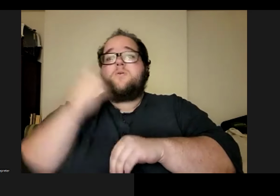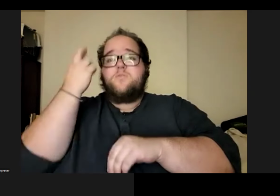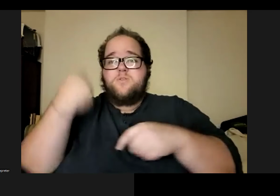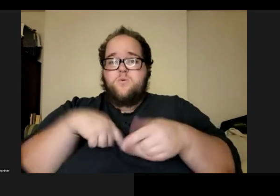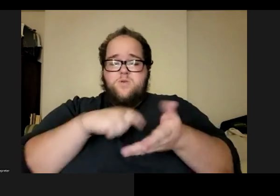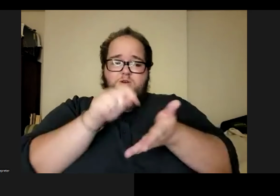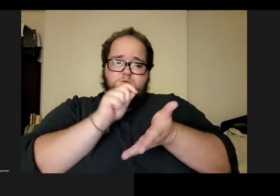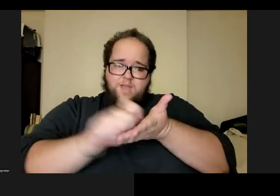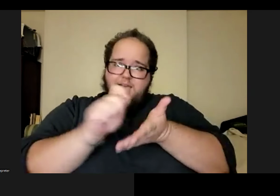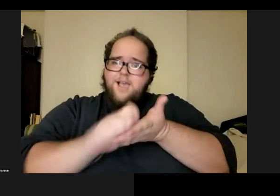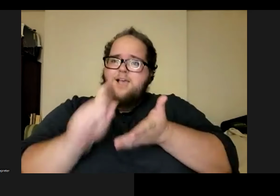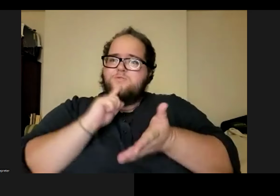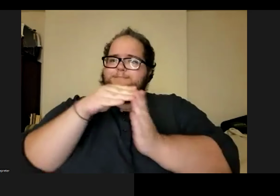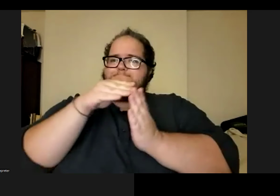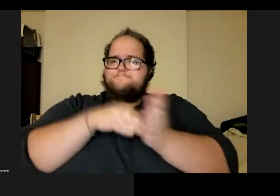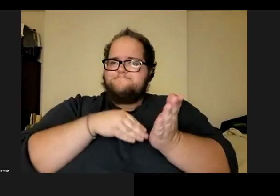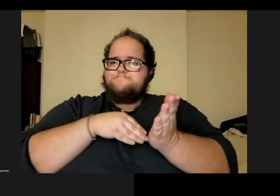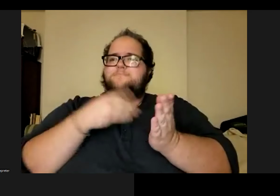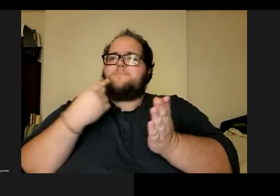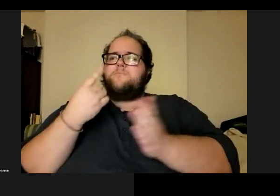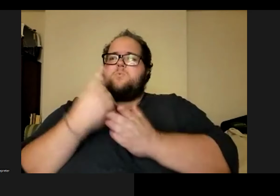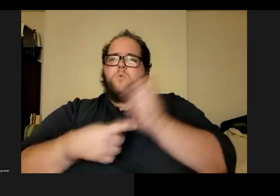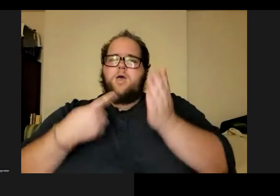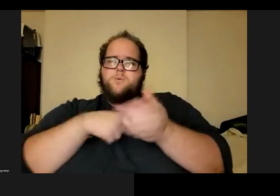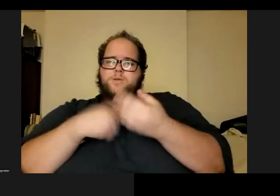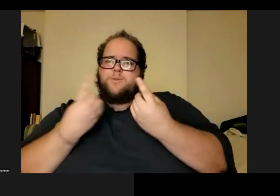So this is a chance to tell you know, people like viewers,